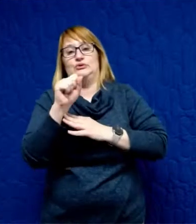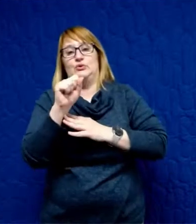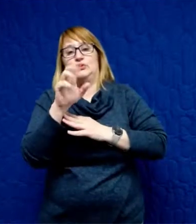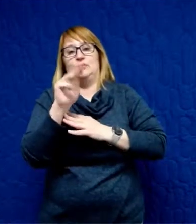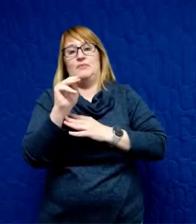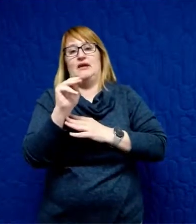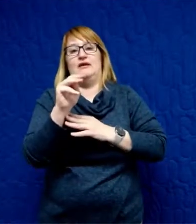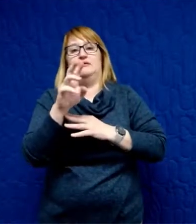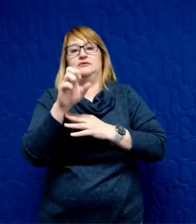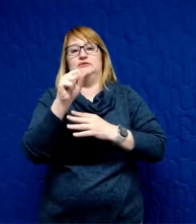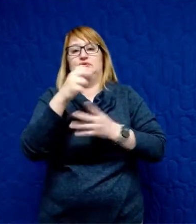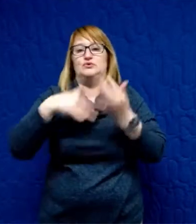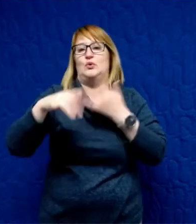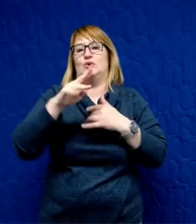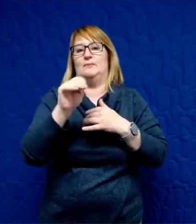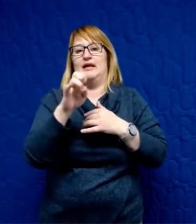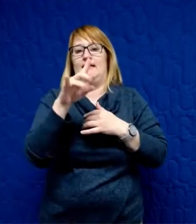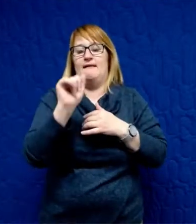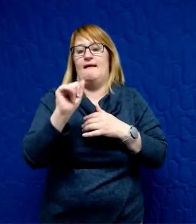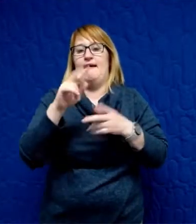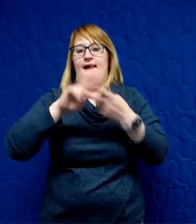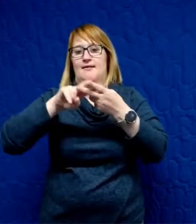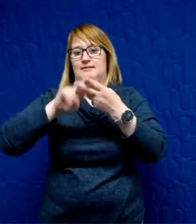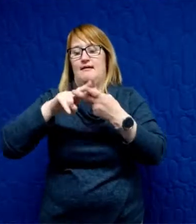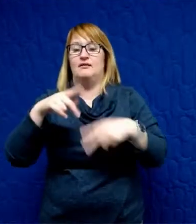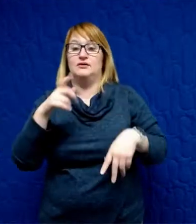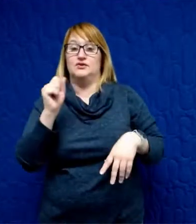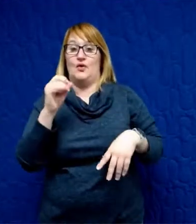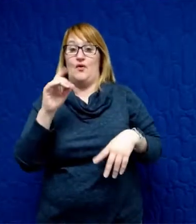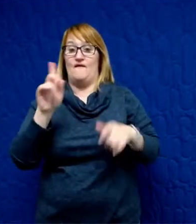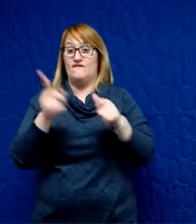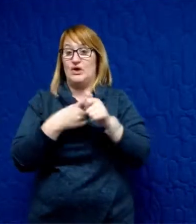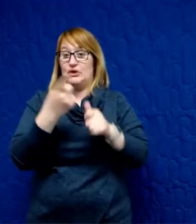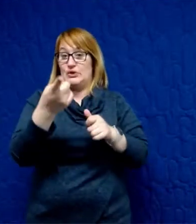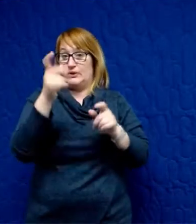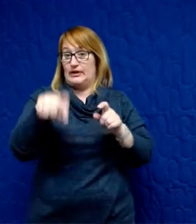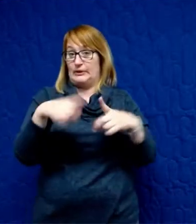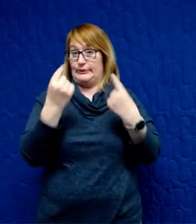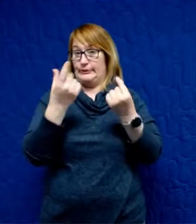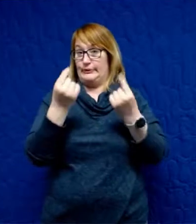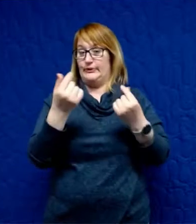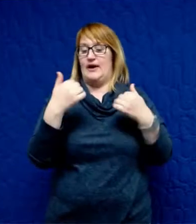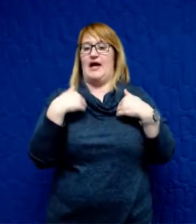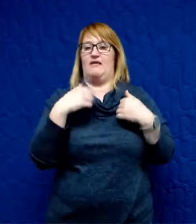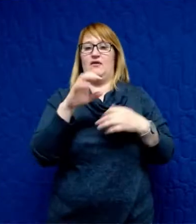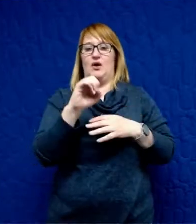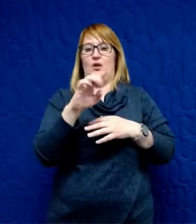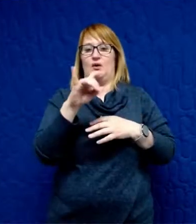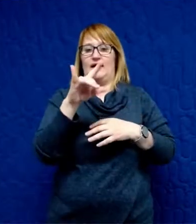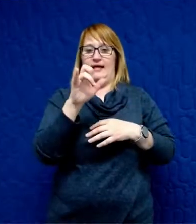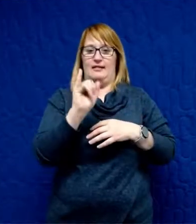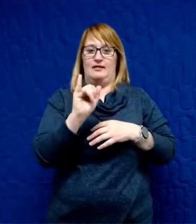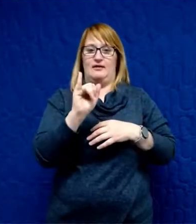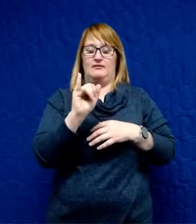couple of those. We know that the first thing that you need to do is make sure you have your OCALI Pass account and then get your credentials in there